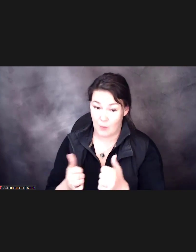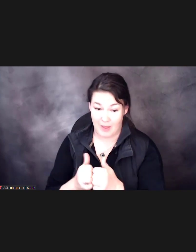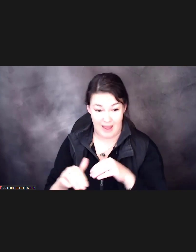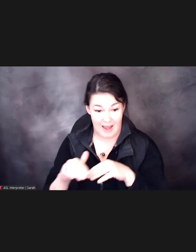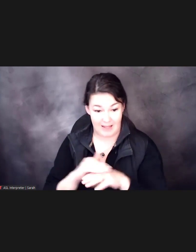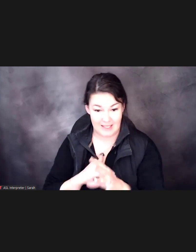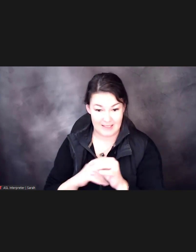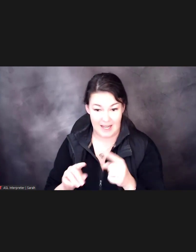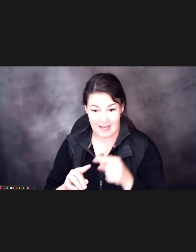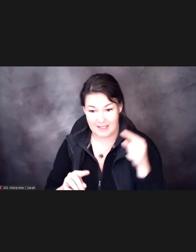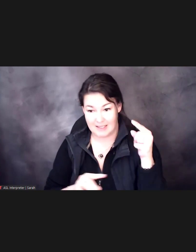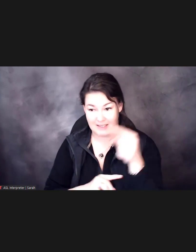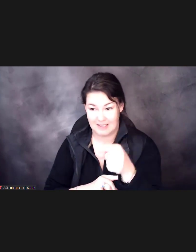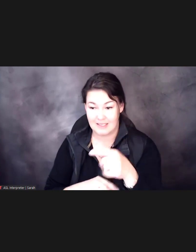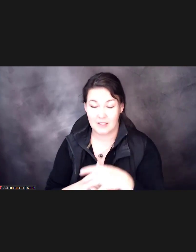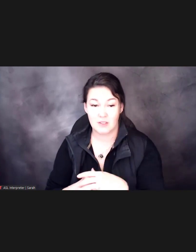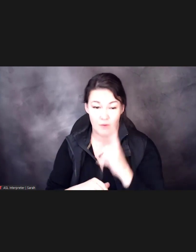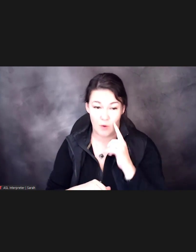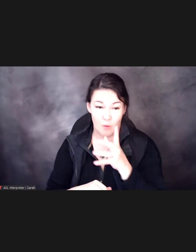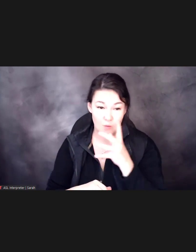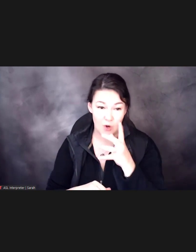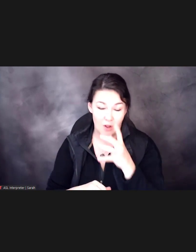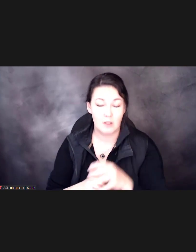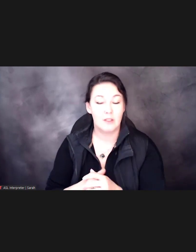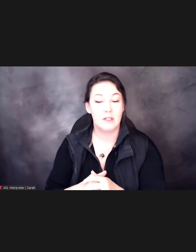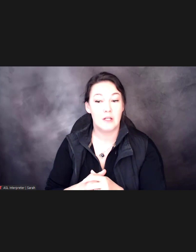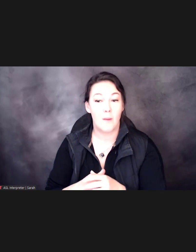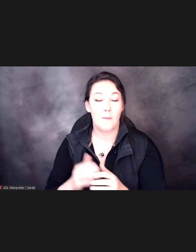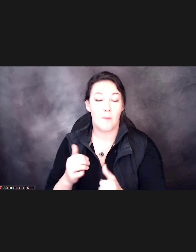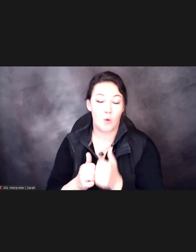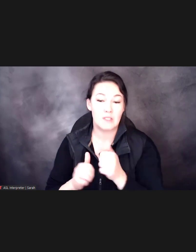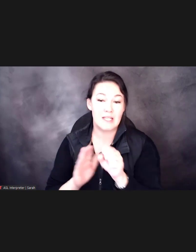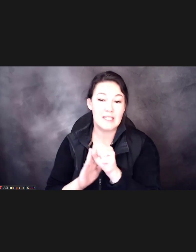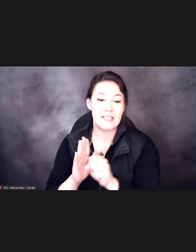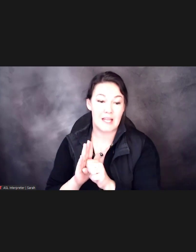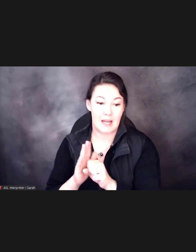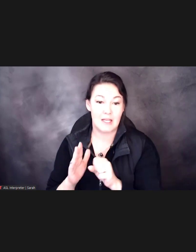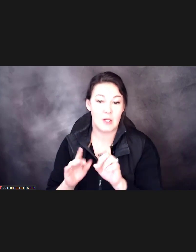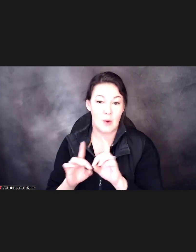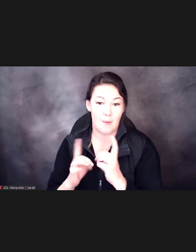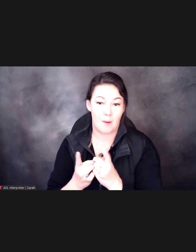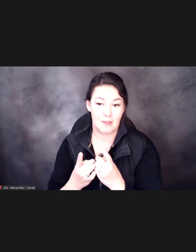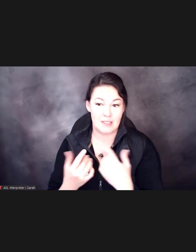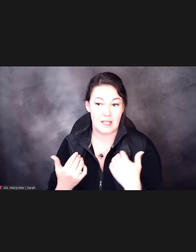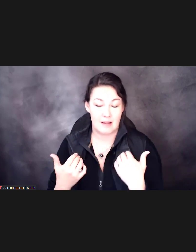and access with distance, but, um, most state health departments,